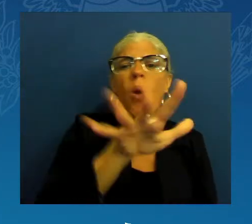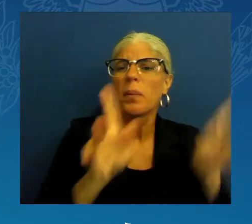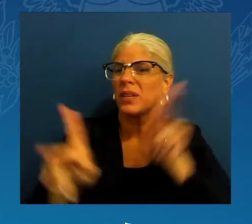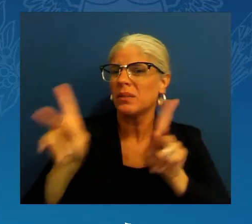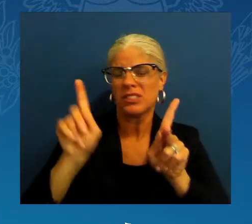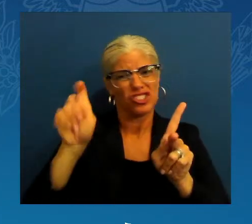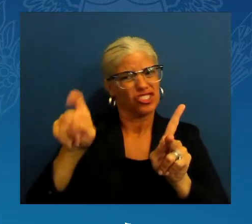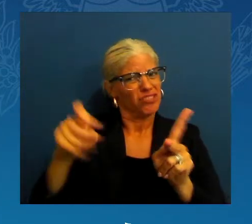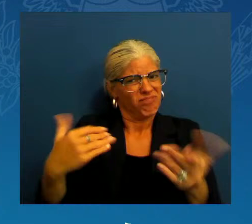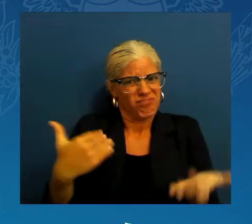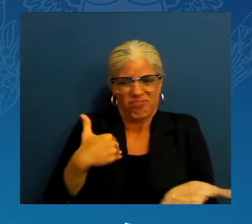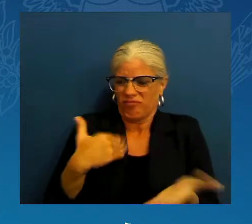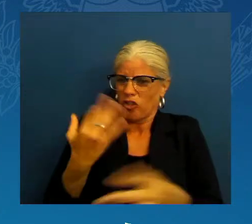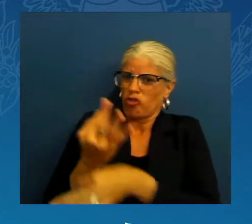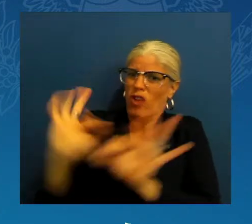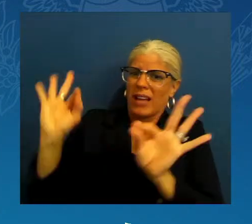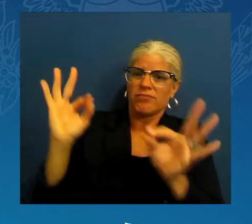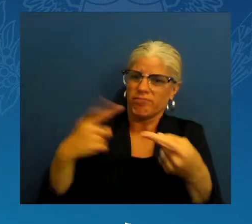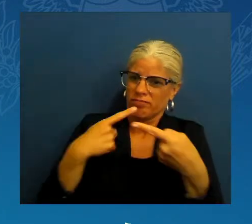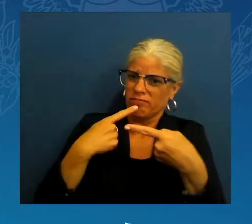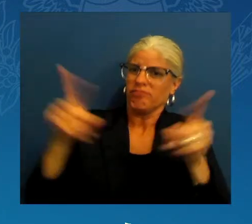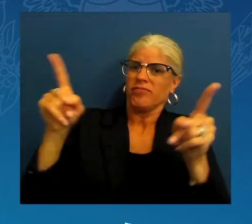red flag laws, and an assault weapons ban.